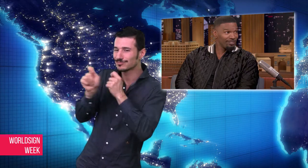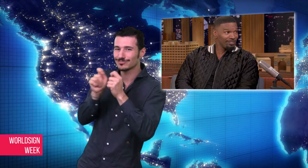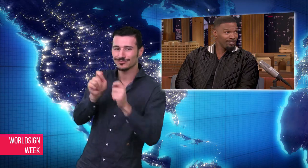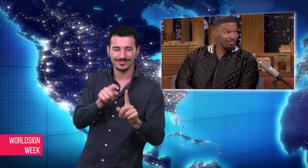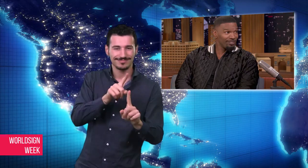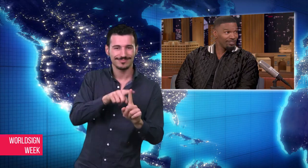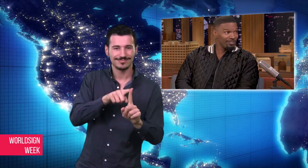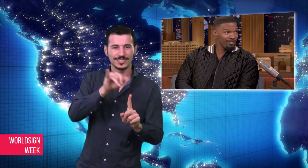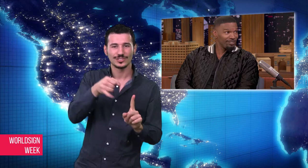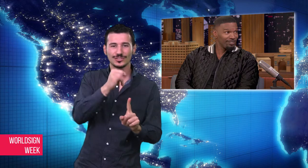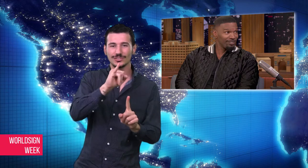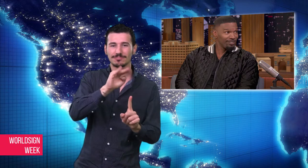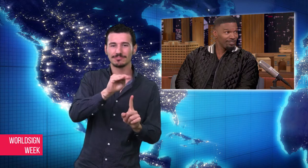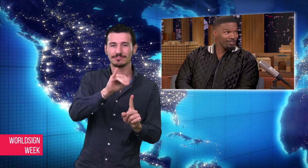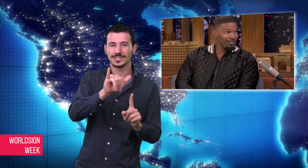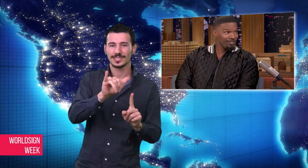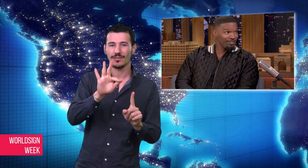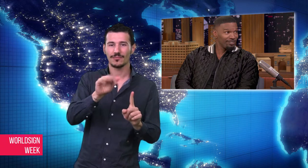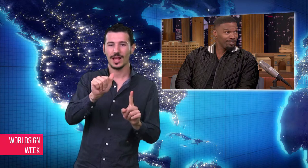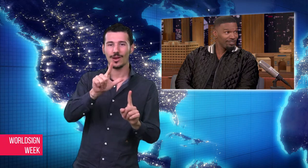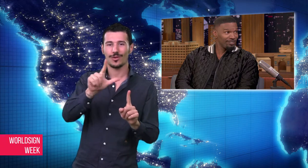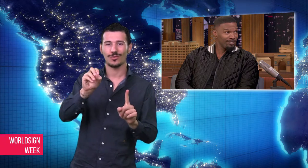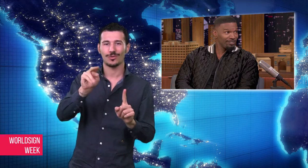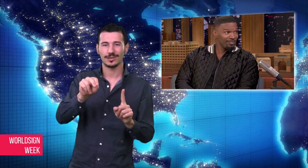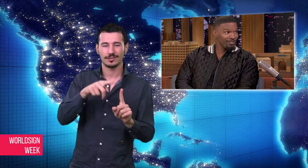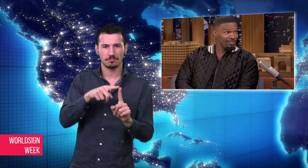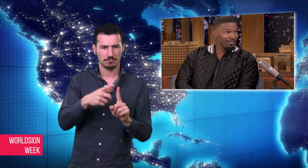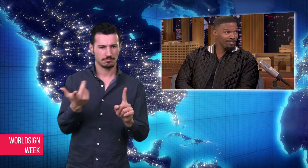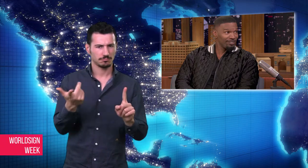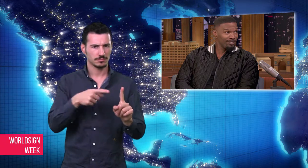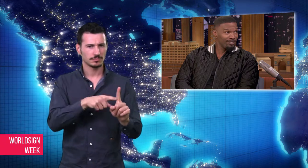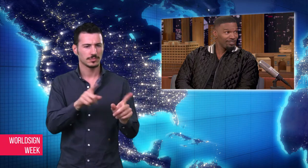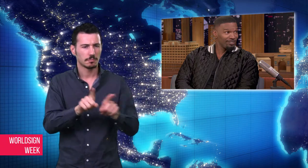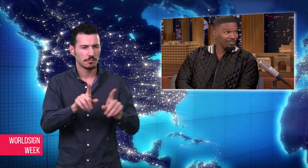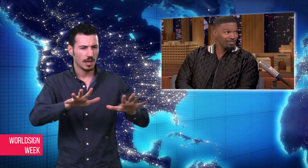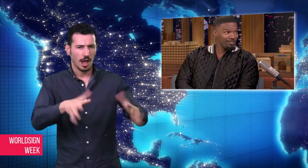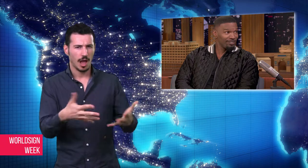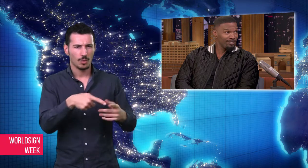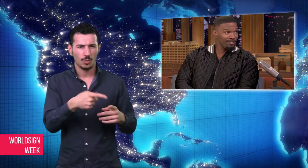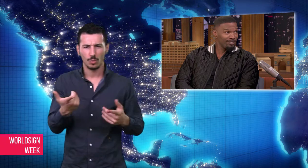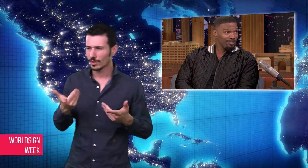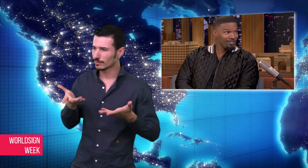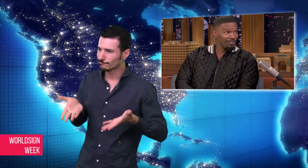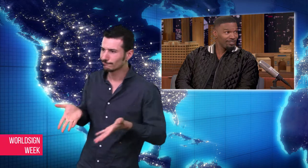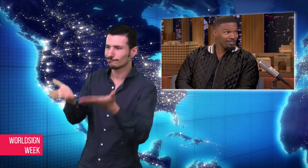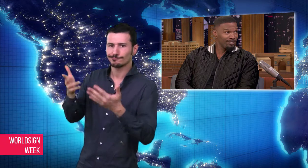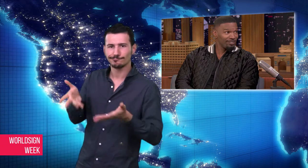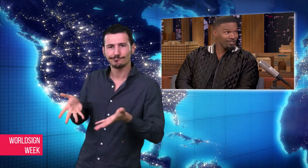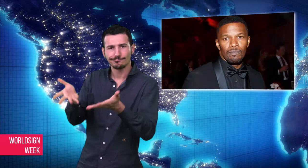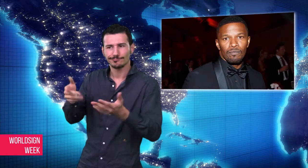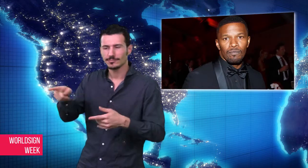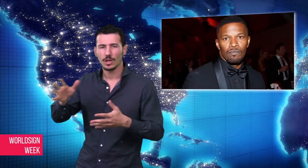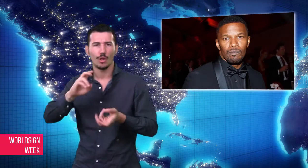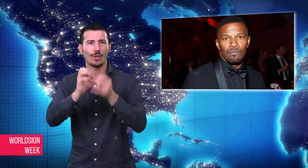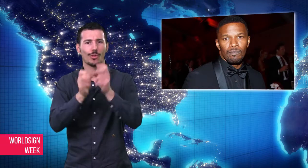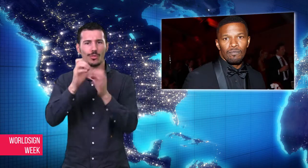Everything is in gibberish. Also Jimmy Fallon how was this allowed? Where's the